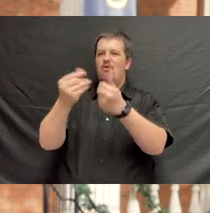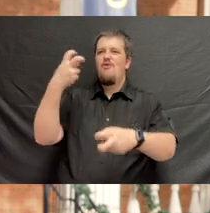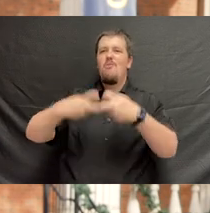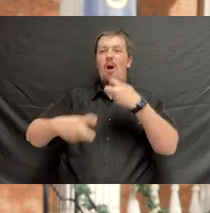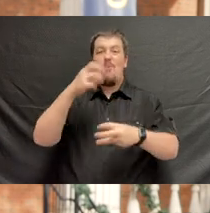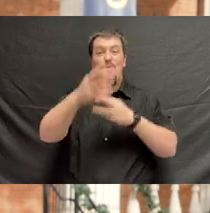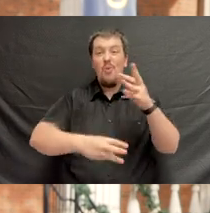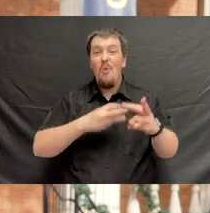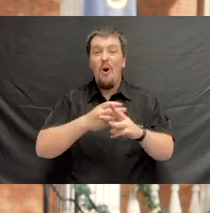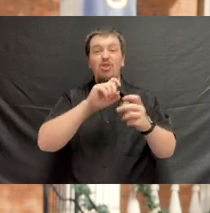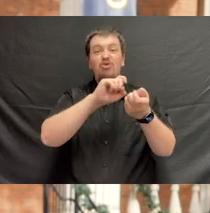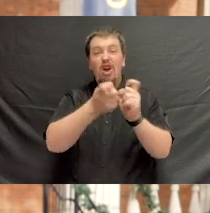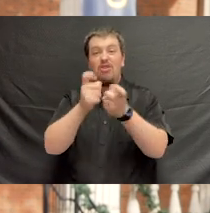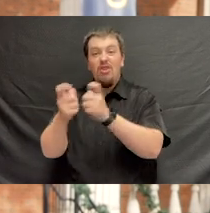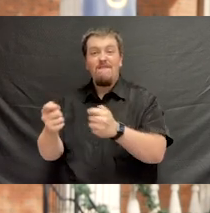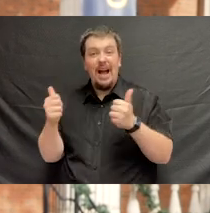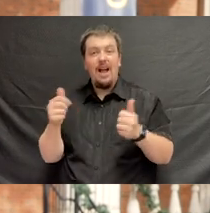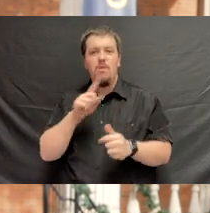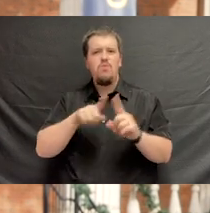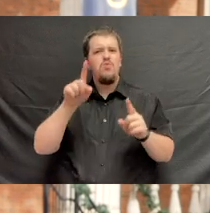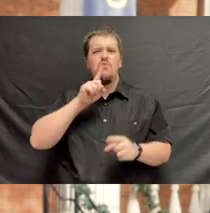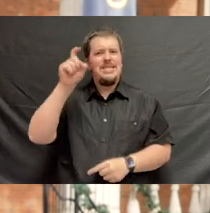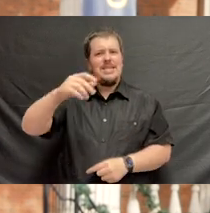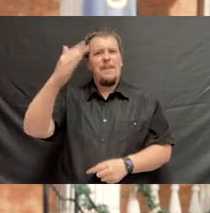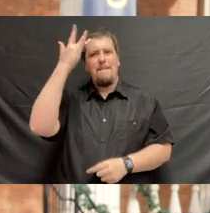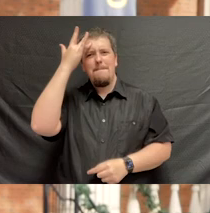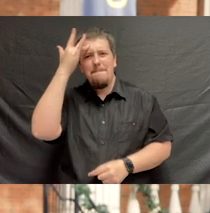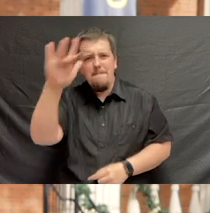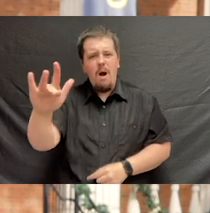of a rapidly changing world where we need smart, capable,